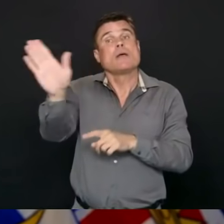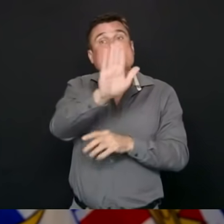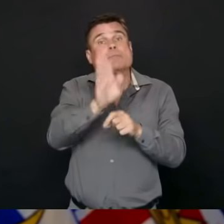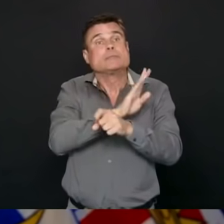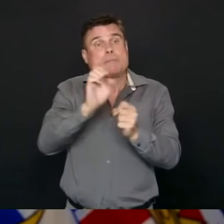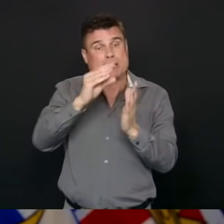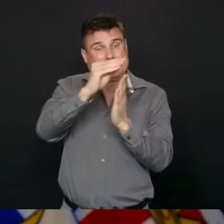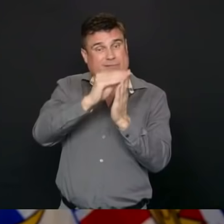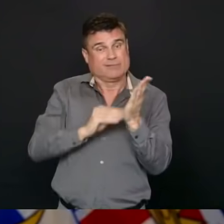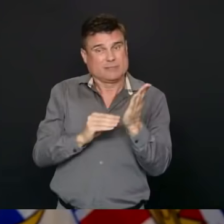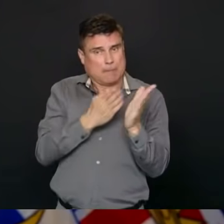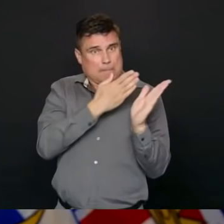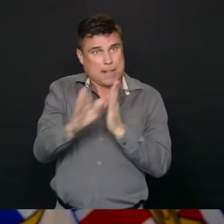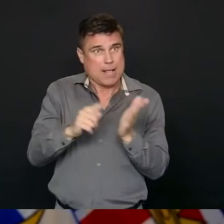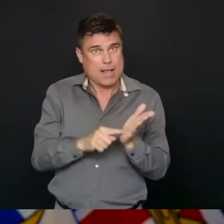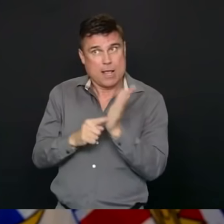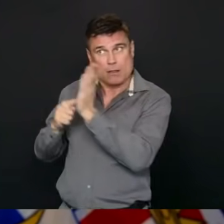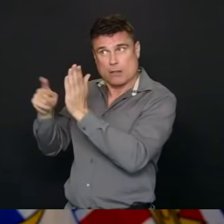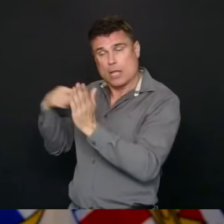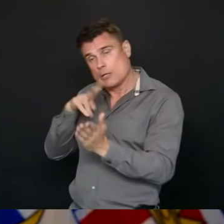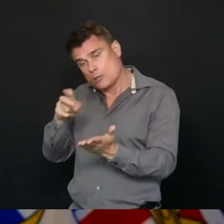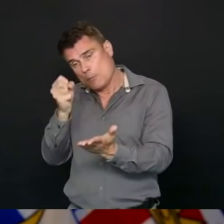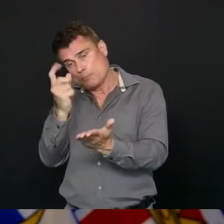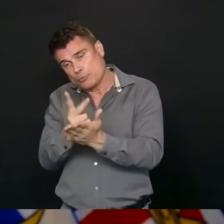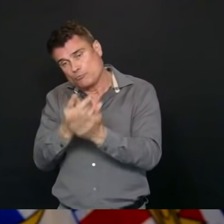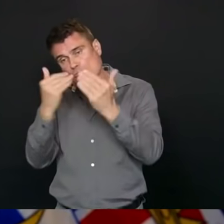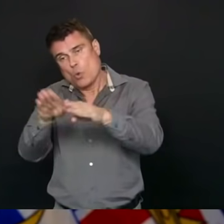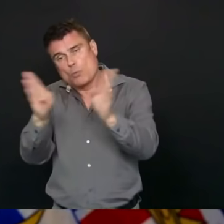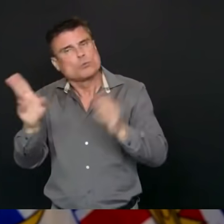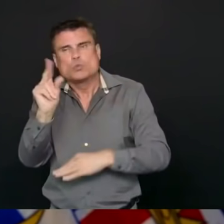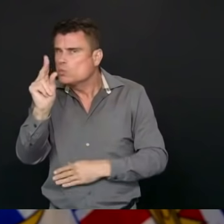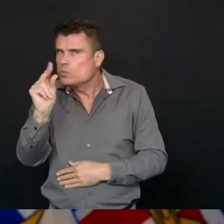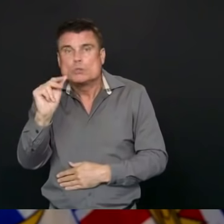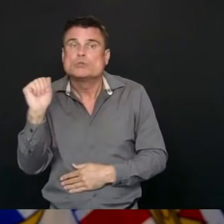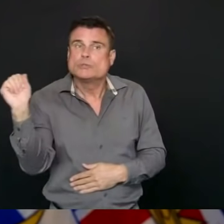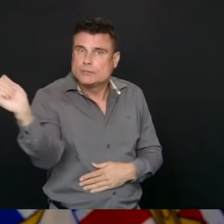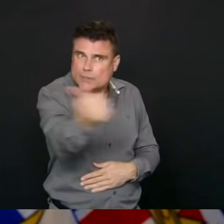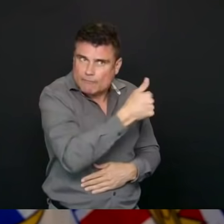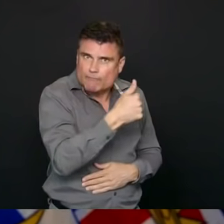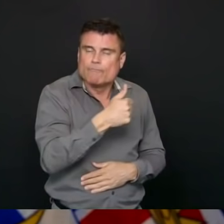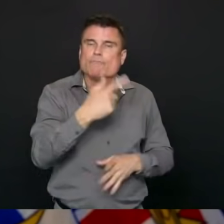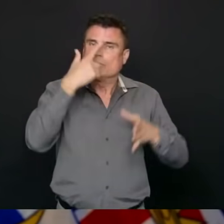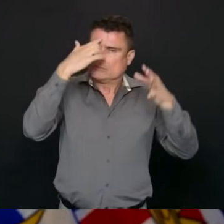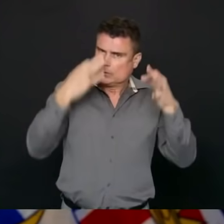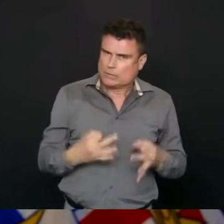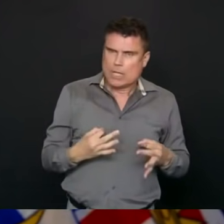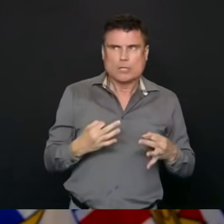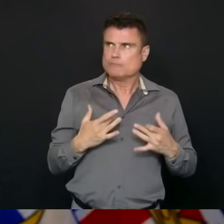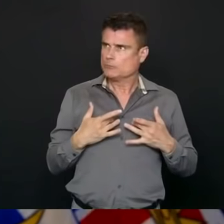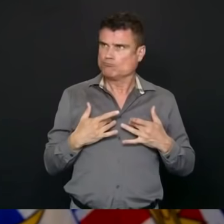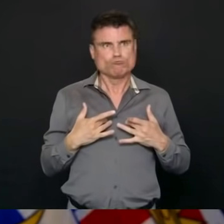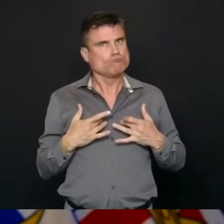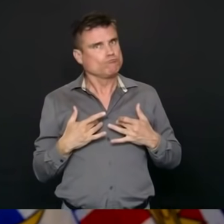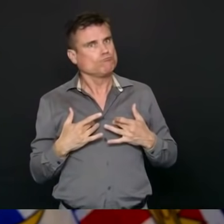decisions for themselves, however, based on your ability to meet those requirements. Some restaurants and bars, some hair salons, they may not open.